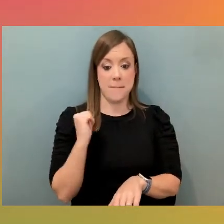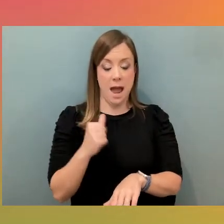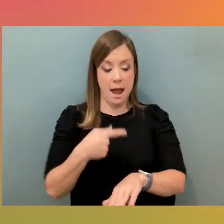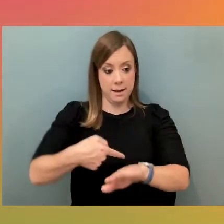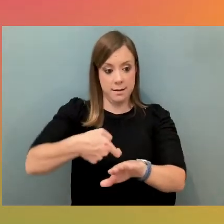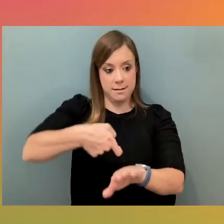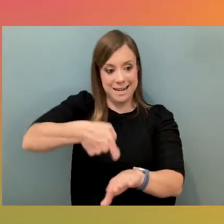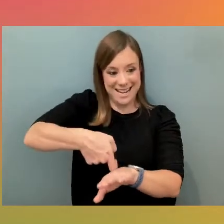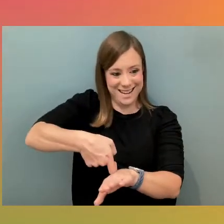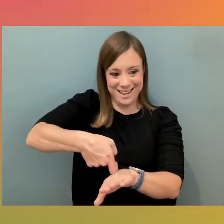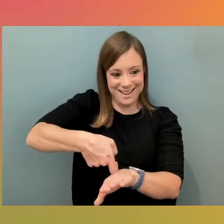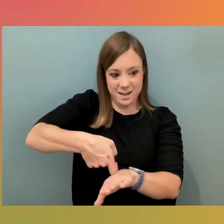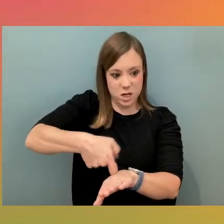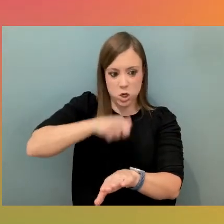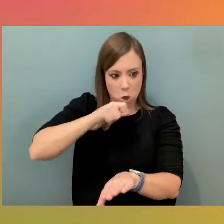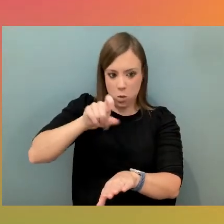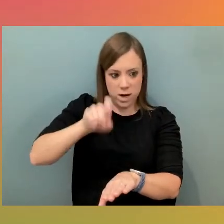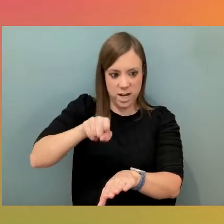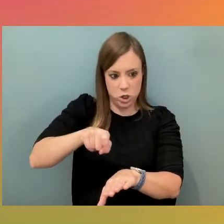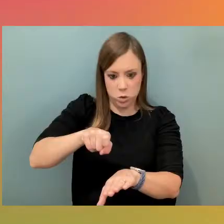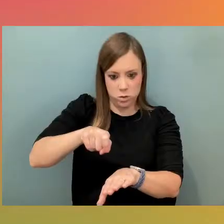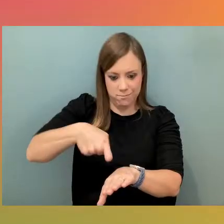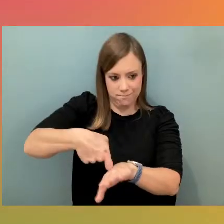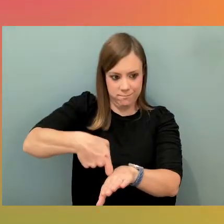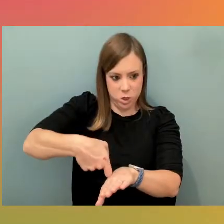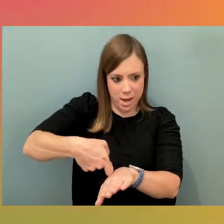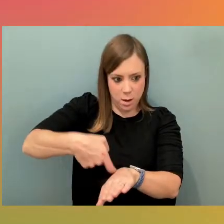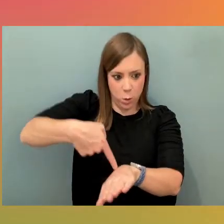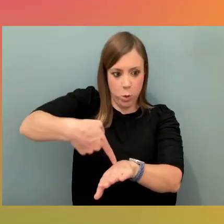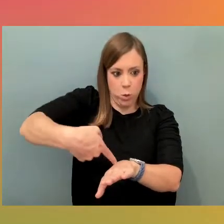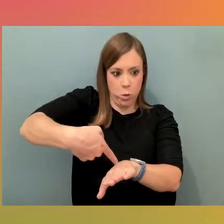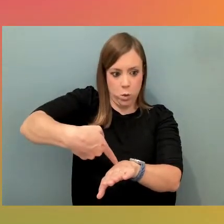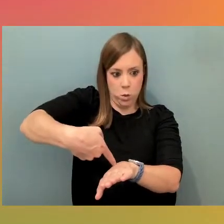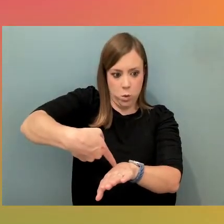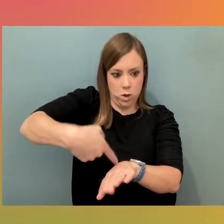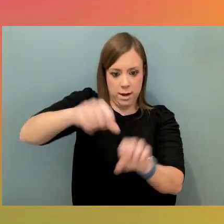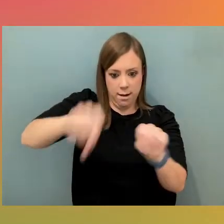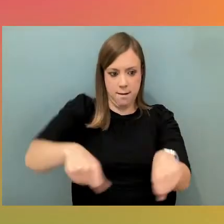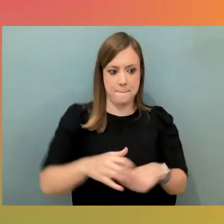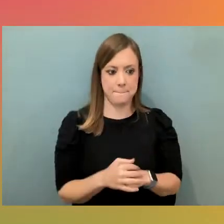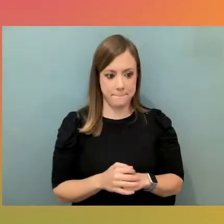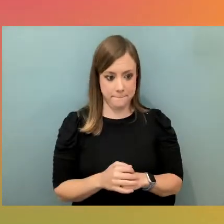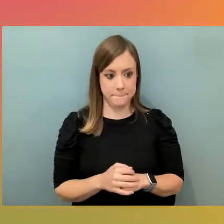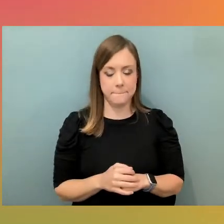UP AND OFF THE MAT.